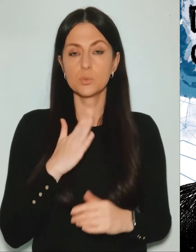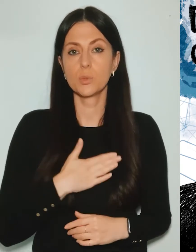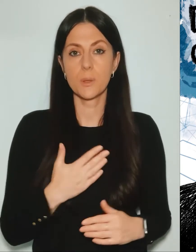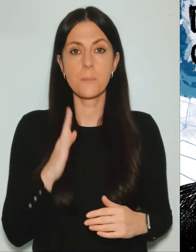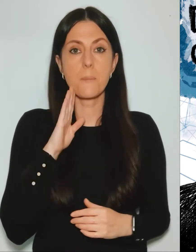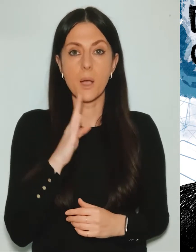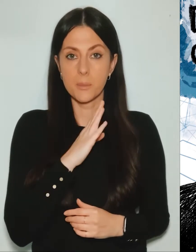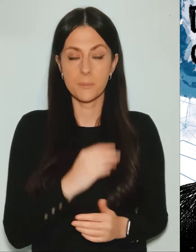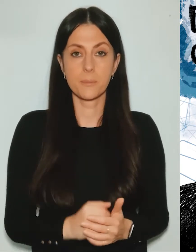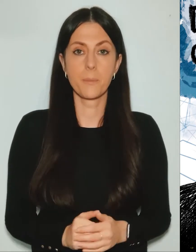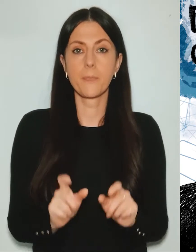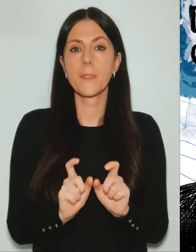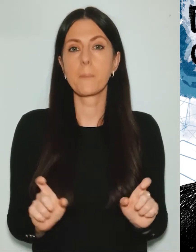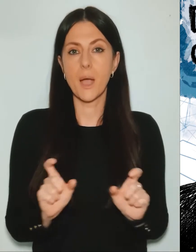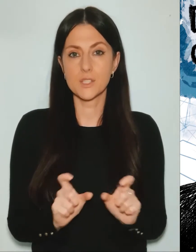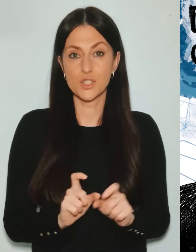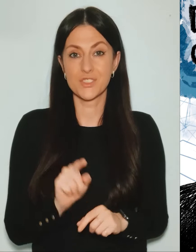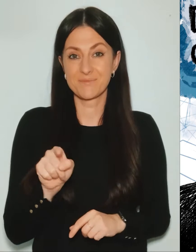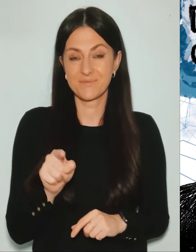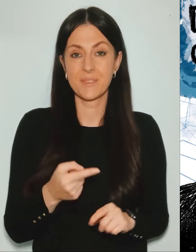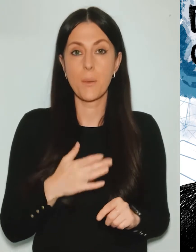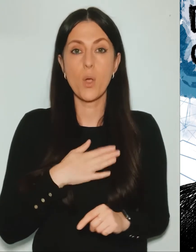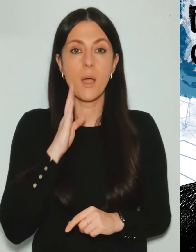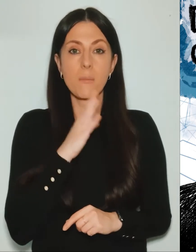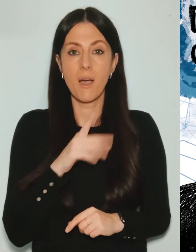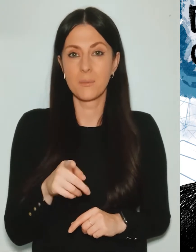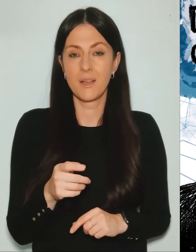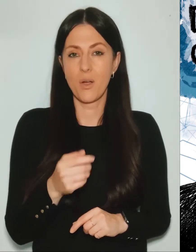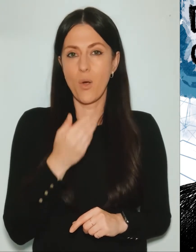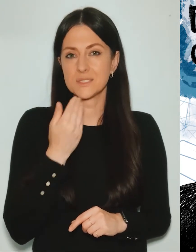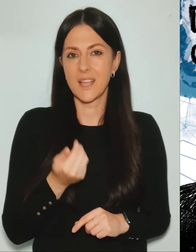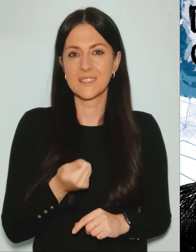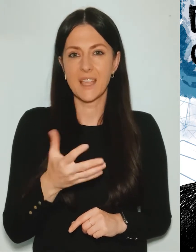the shop where my mother has worked in the book department for the past few years,